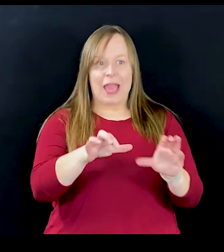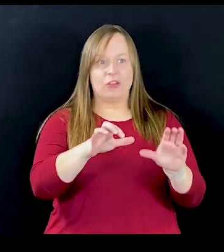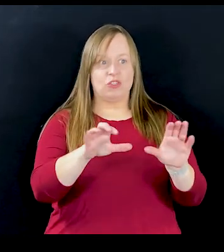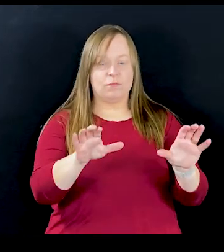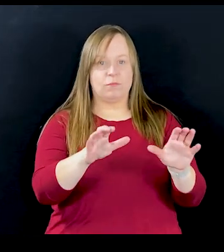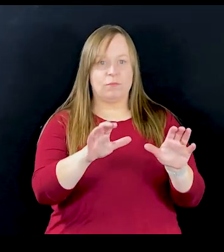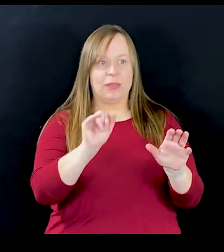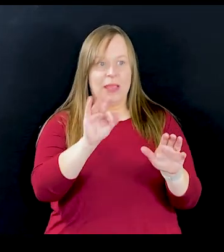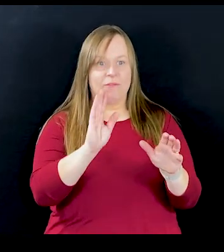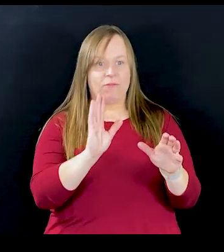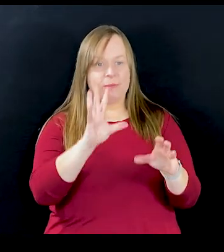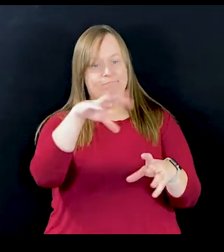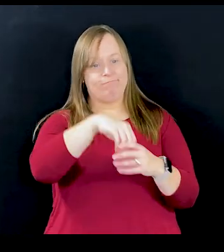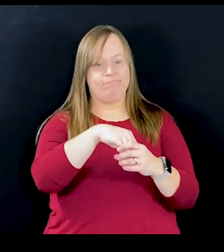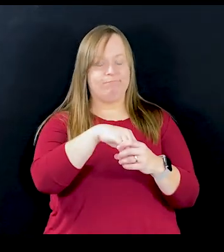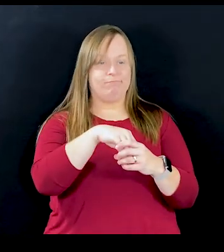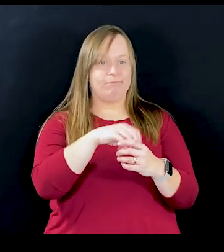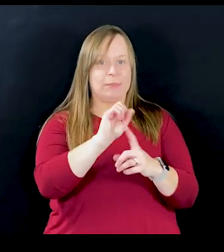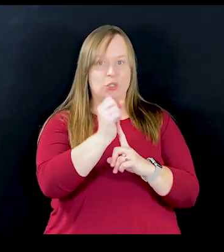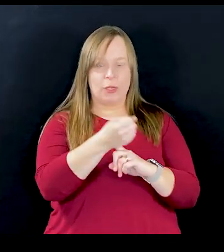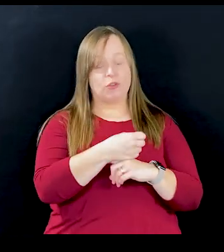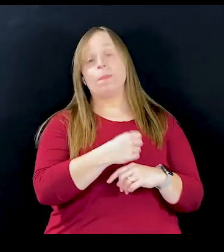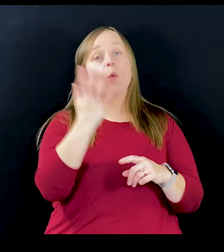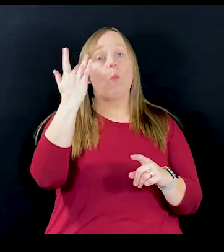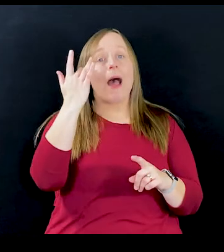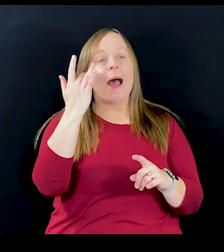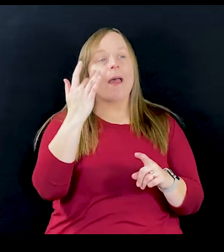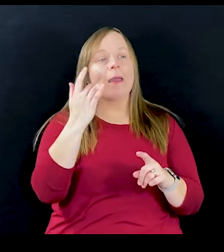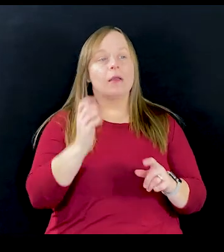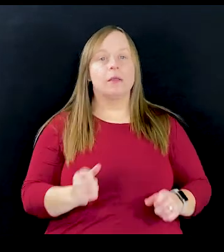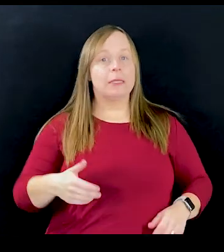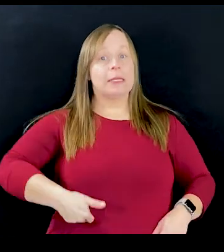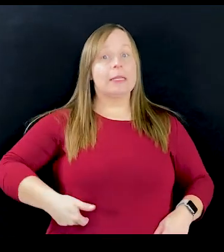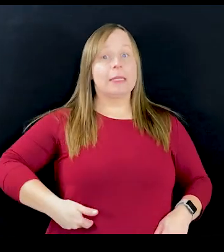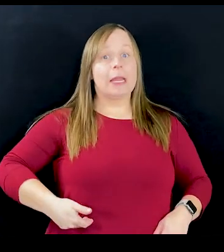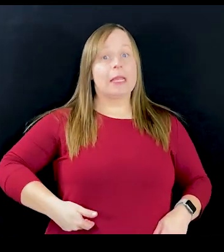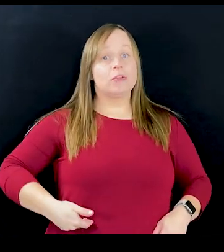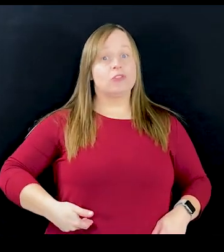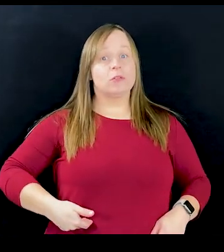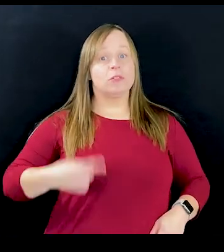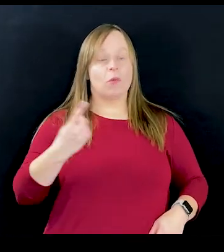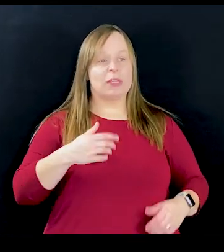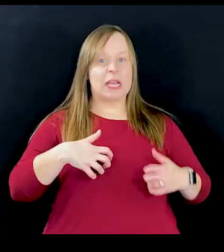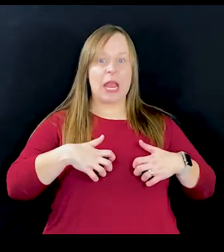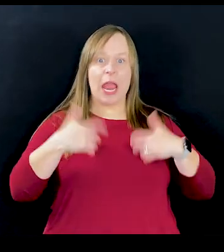you're taking if you find yourself in such a situation. Because the inclination would be for somebody who is angered,